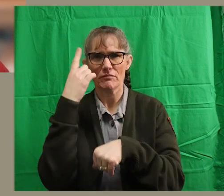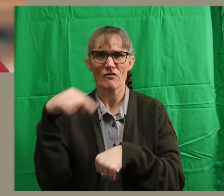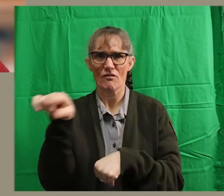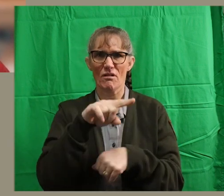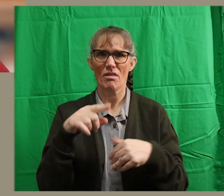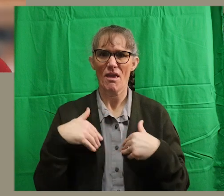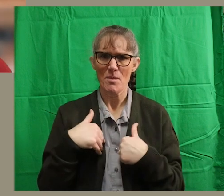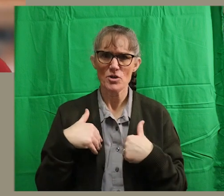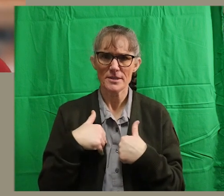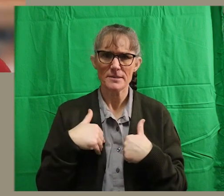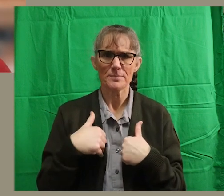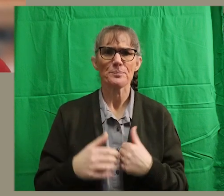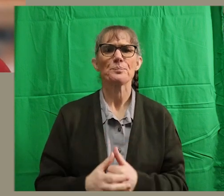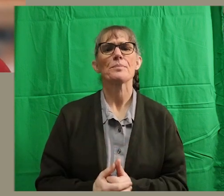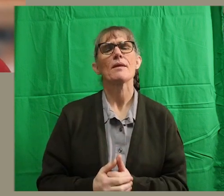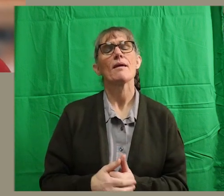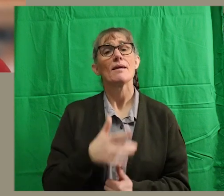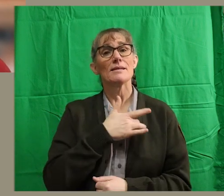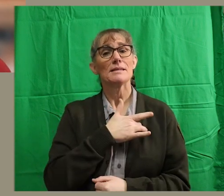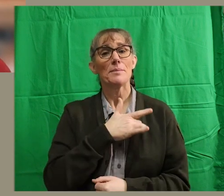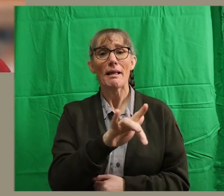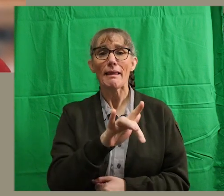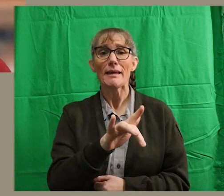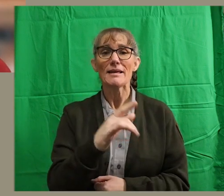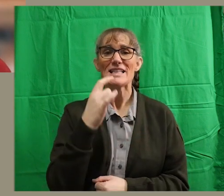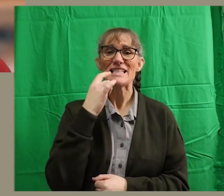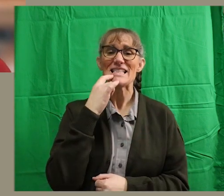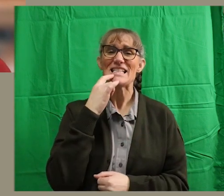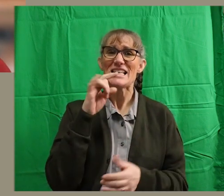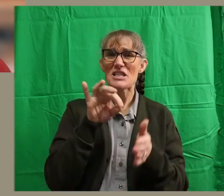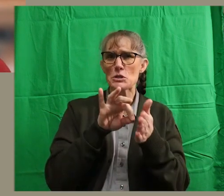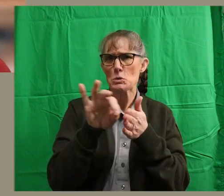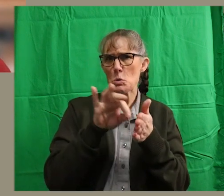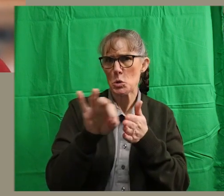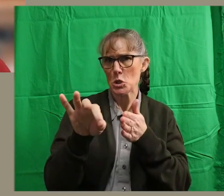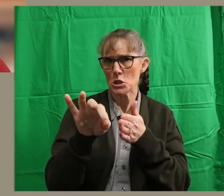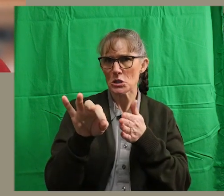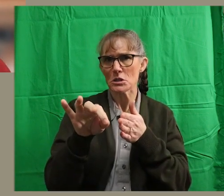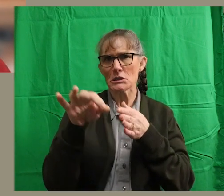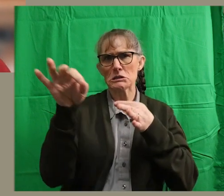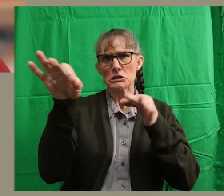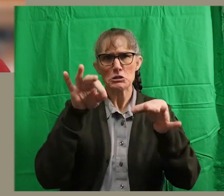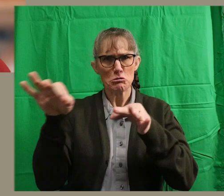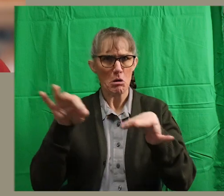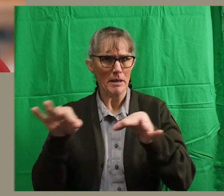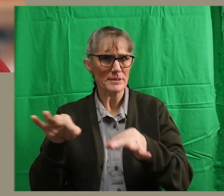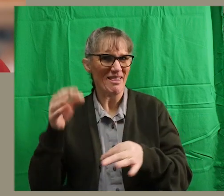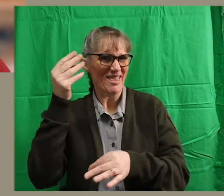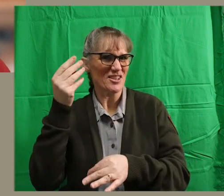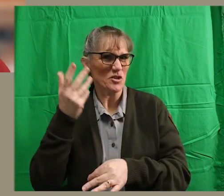these animals. So, generally there's some things that scoring these teeth can tell us about what